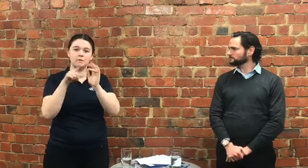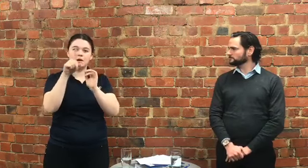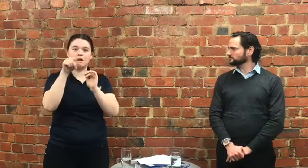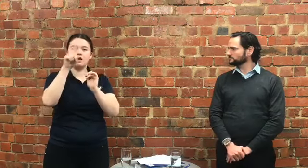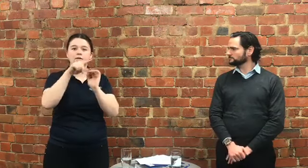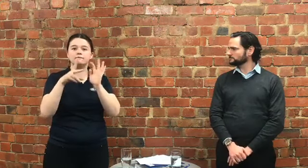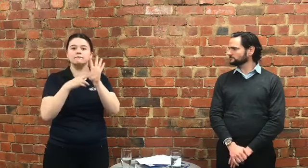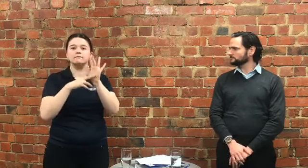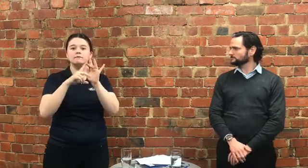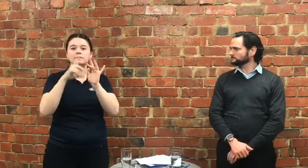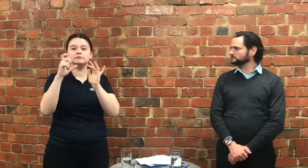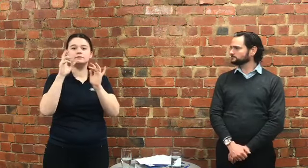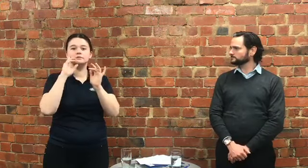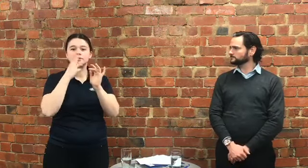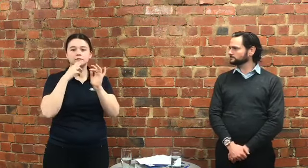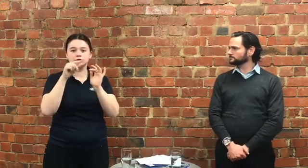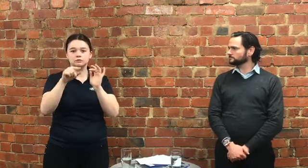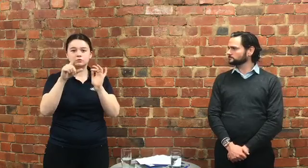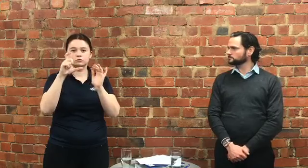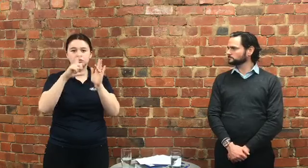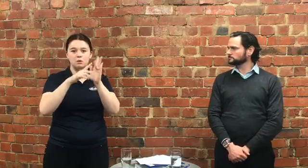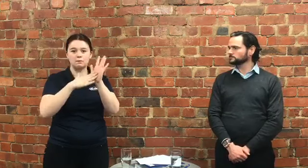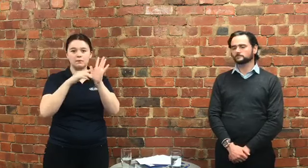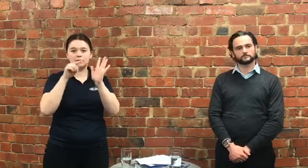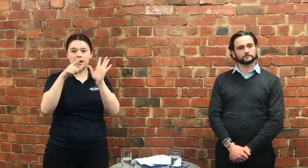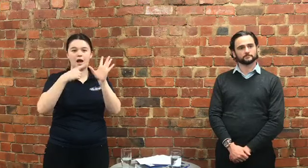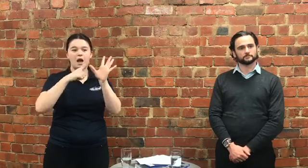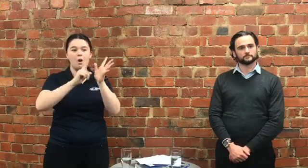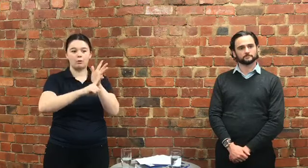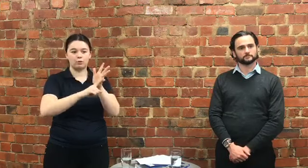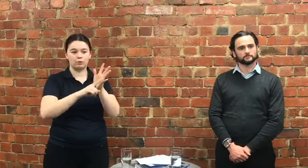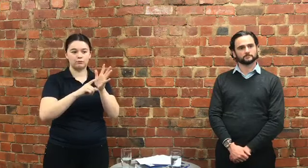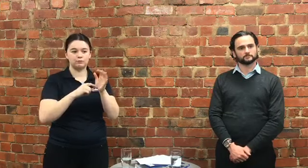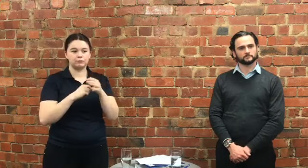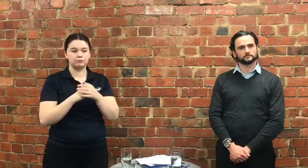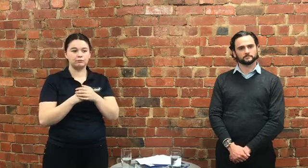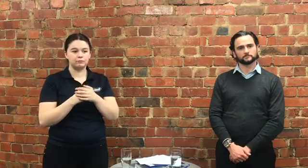Feel free, you can email us at info@Vicdeaf,